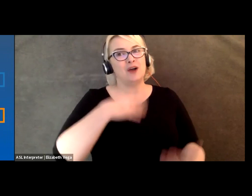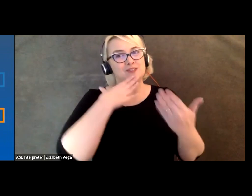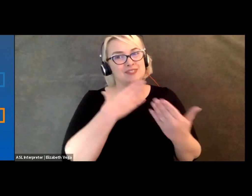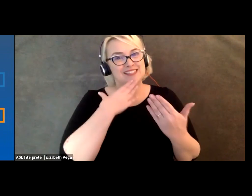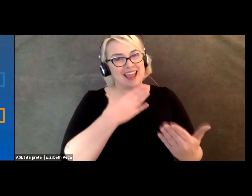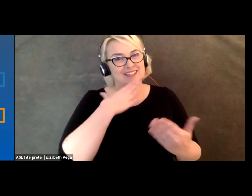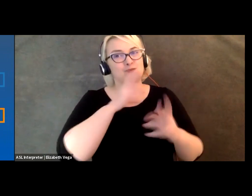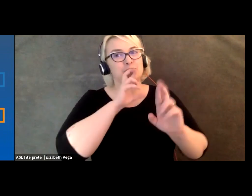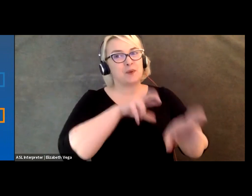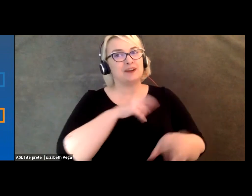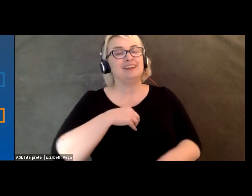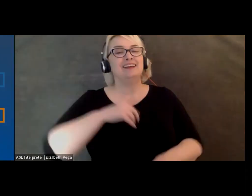seeing you at our webinar next year.